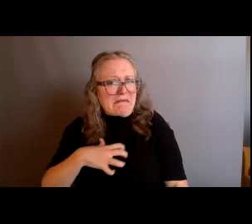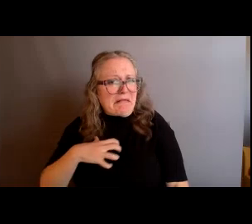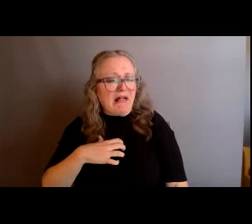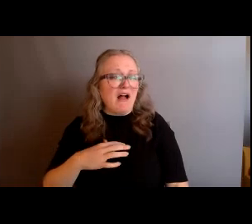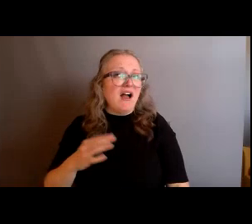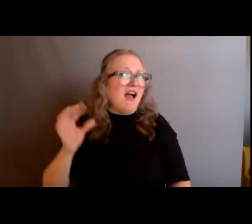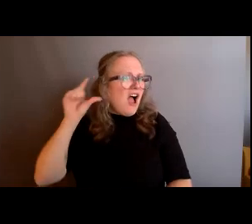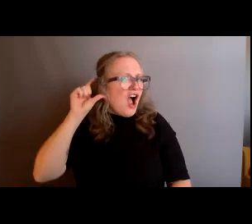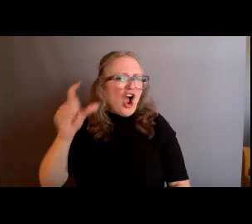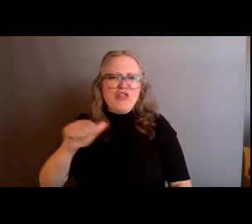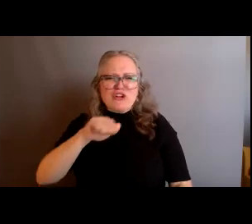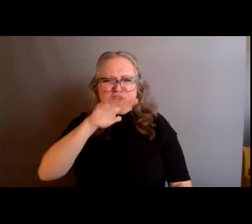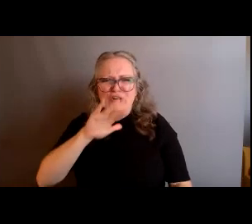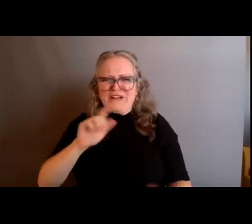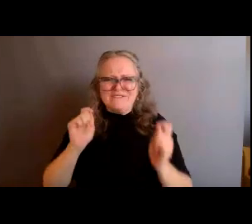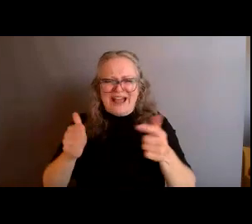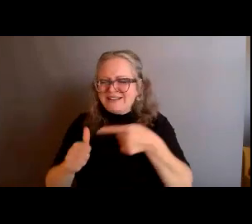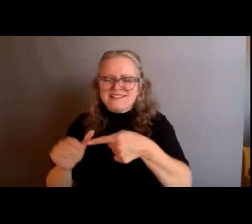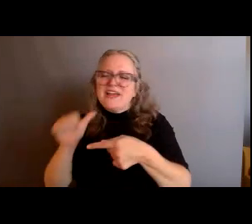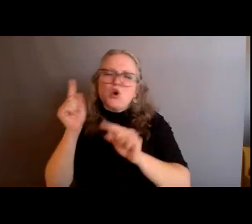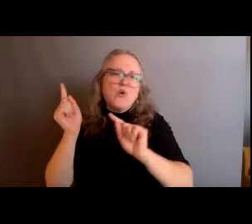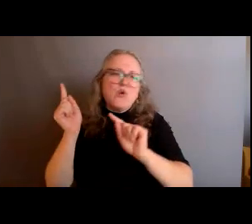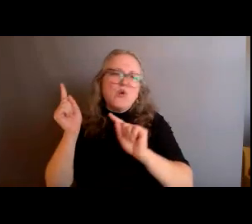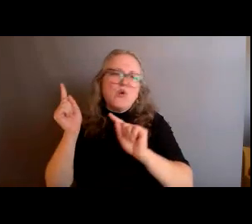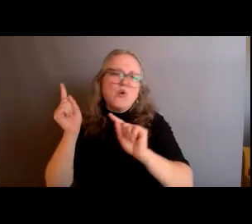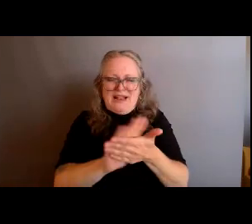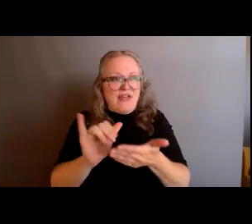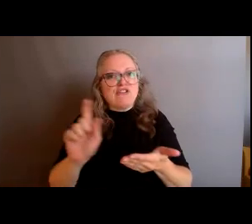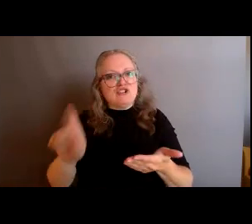people just don't come in like they should. So you need to follow up, tell your friends